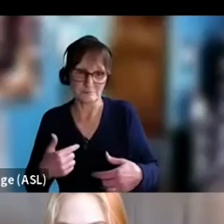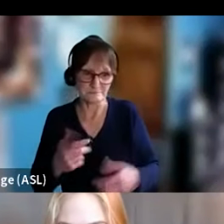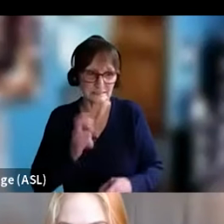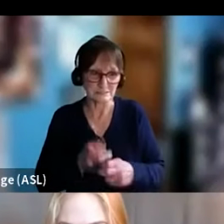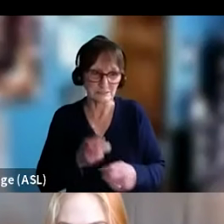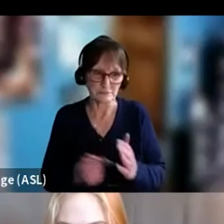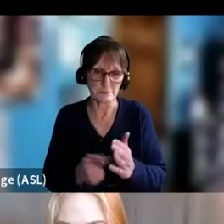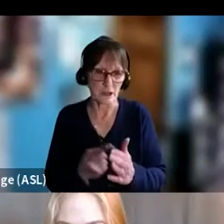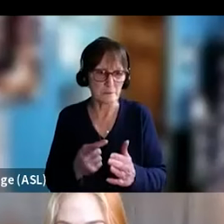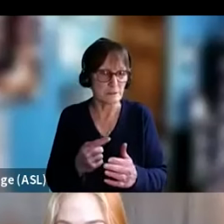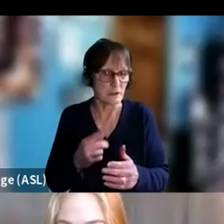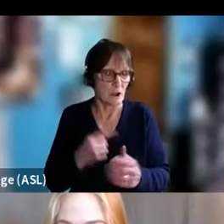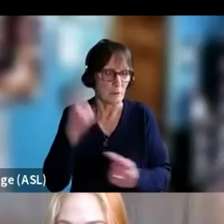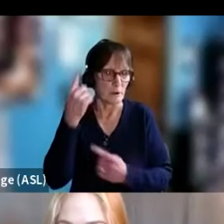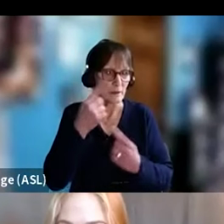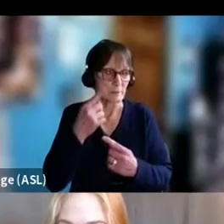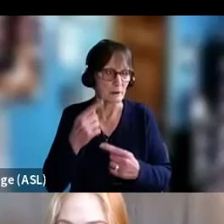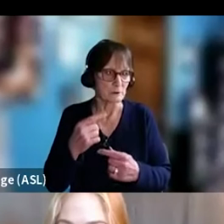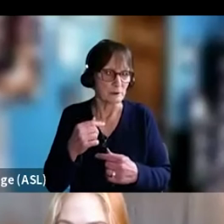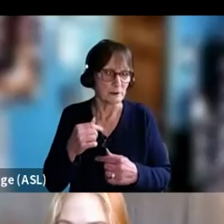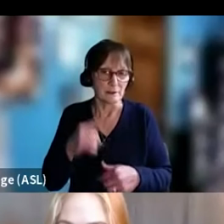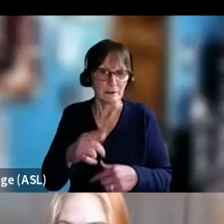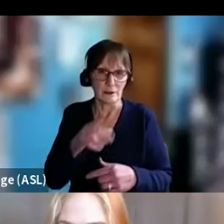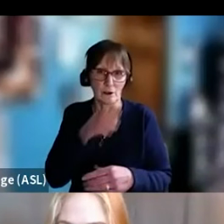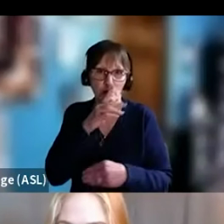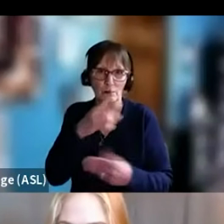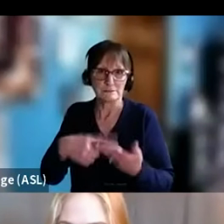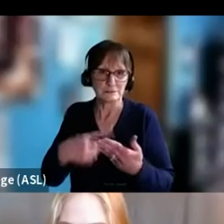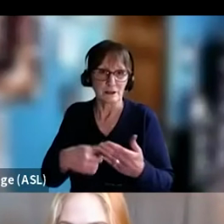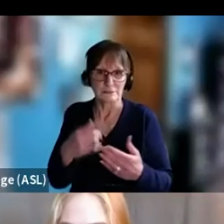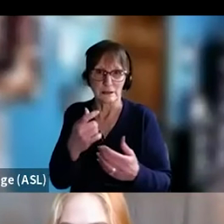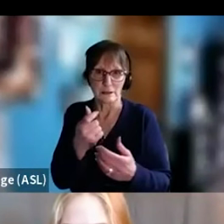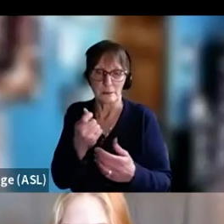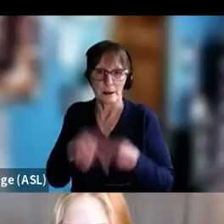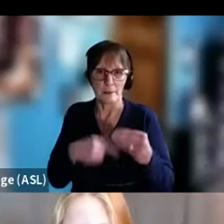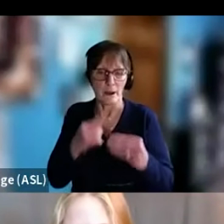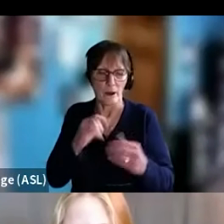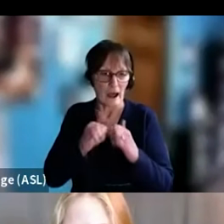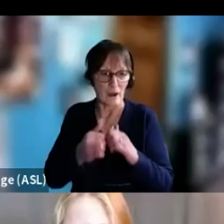But I really want to think about some or talk a little bit about some promising practices of how we think of equity